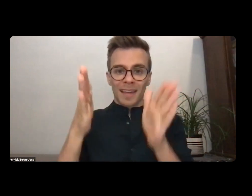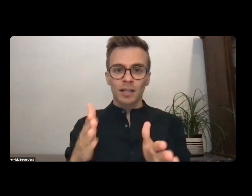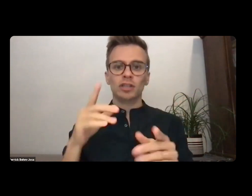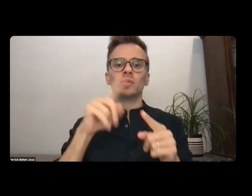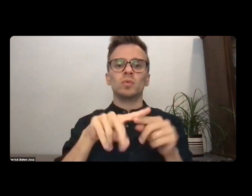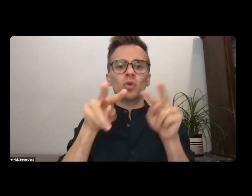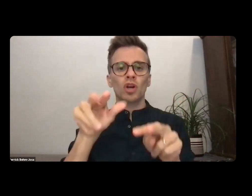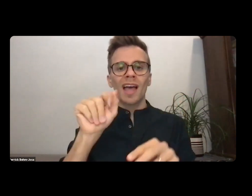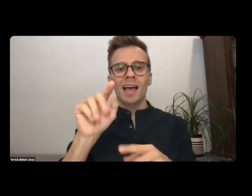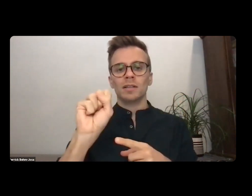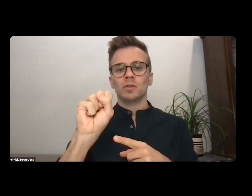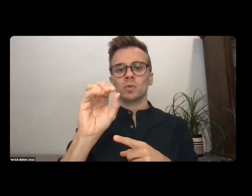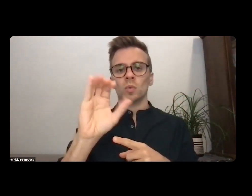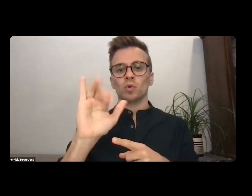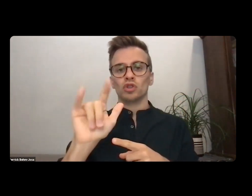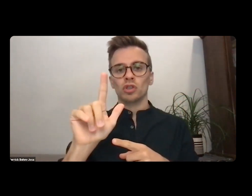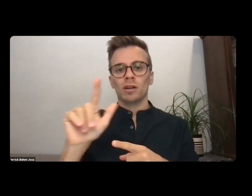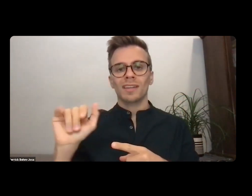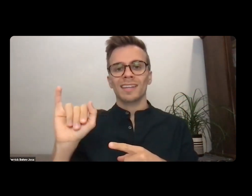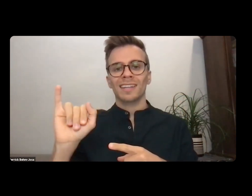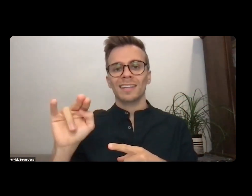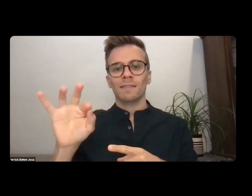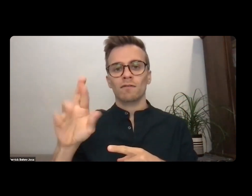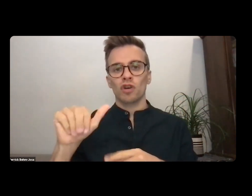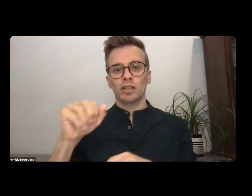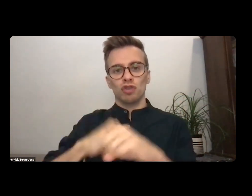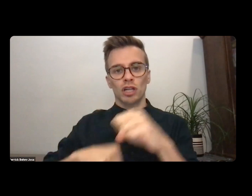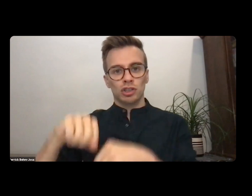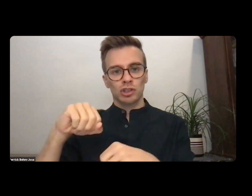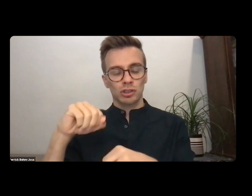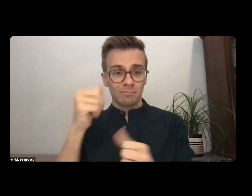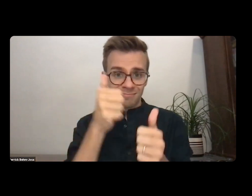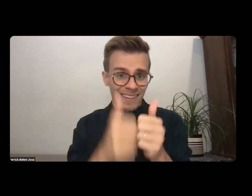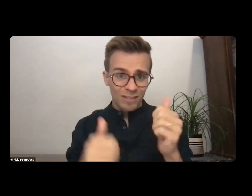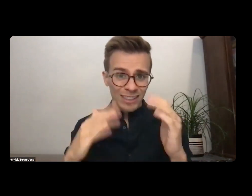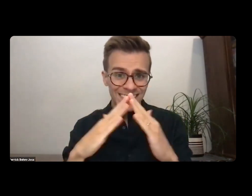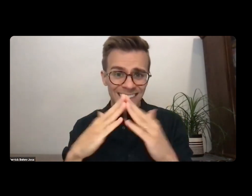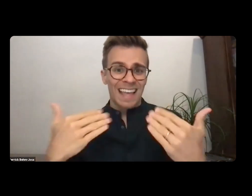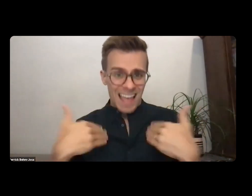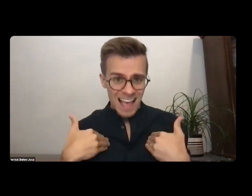equitable responses. That's on the planners, really, for them to look at the social infrastructure.